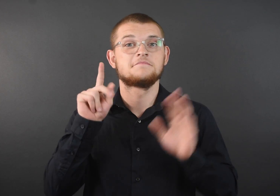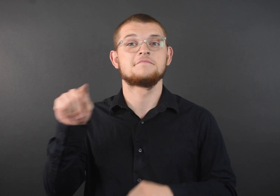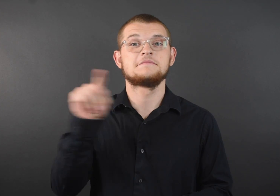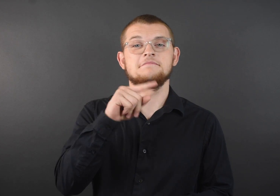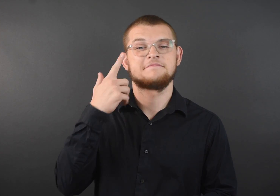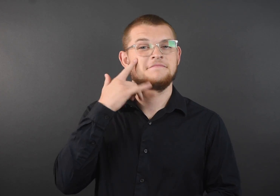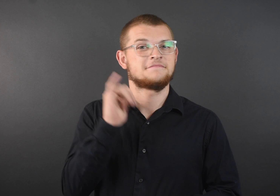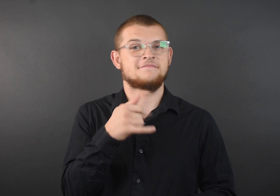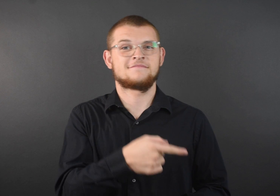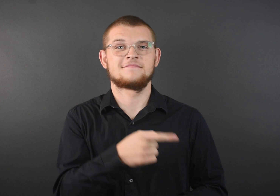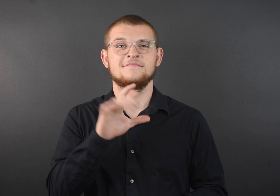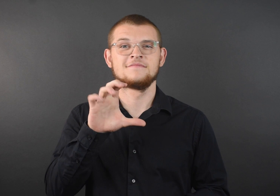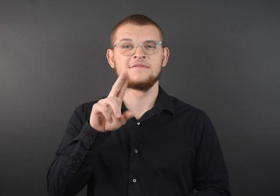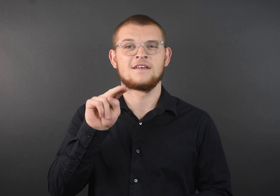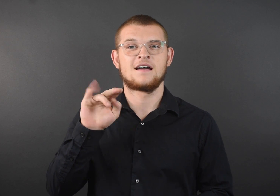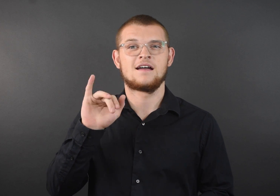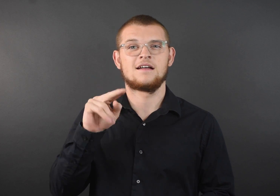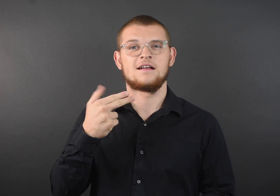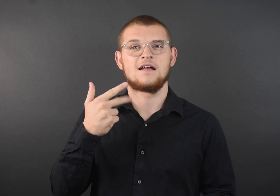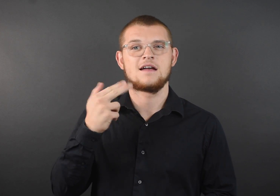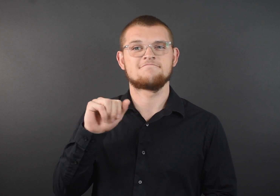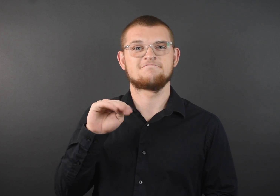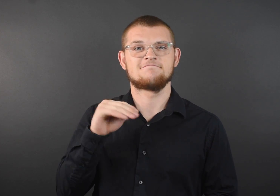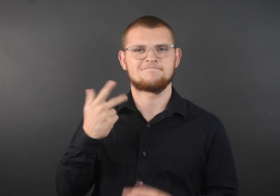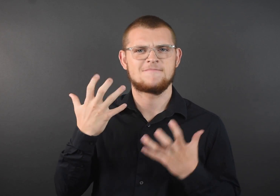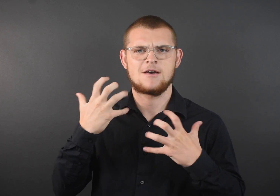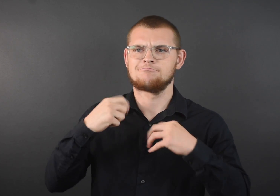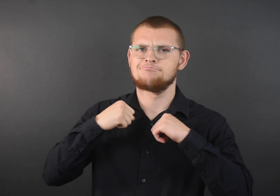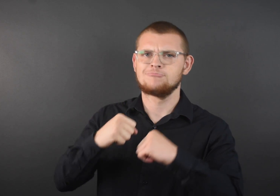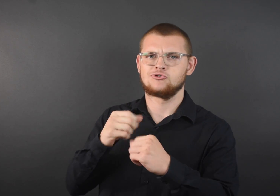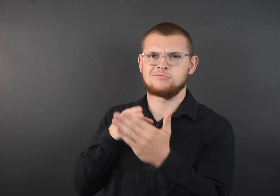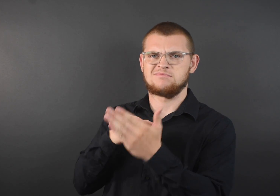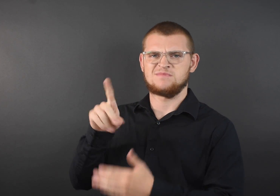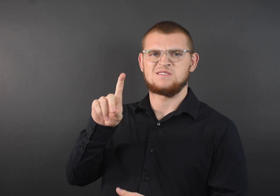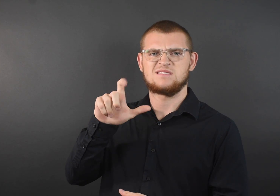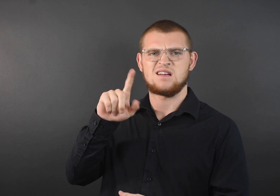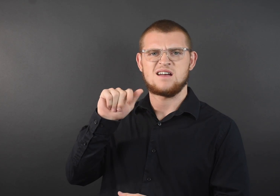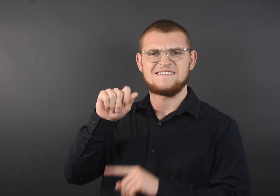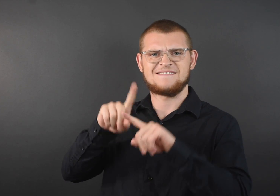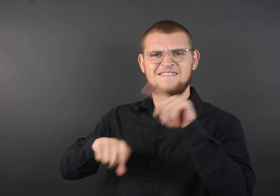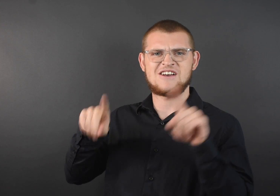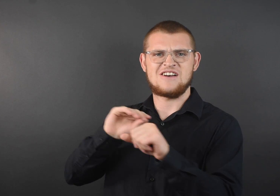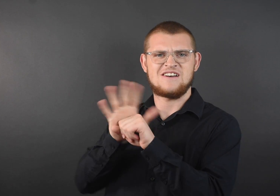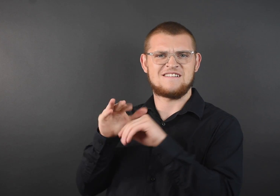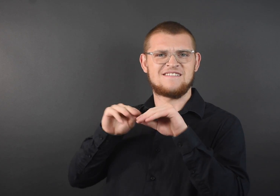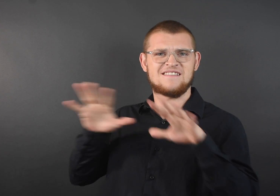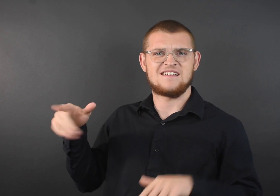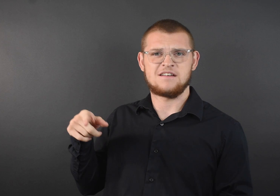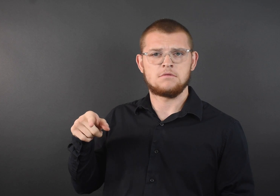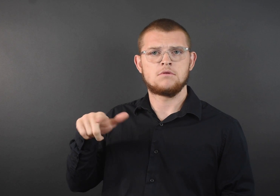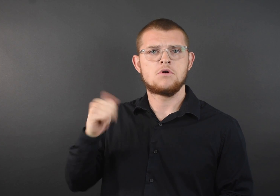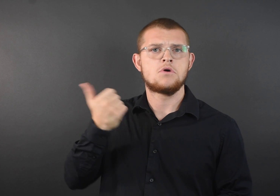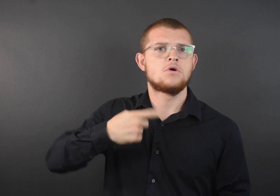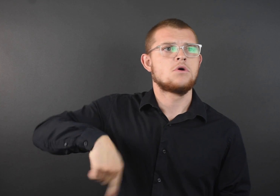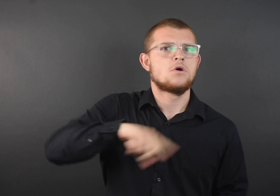Every day, a slow stream of Minnesotans finally is getting vaccinated after months of hesitancy.